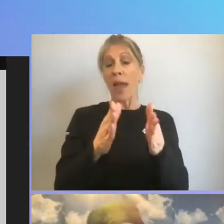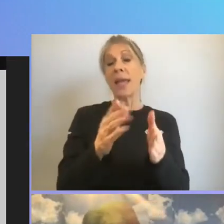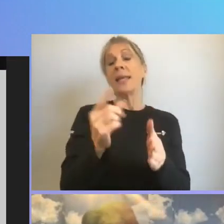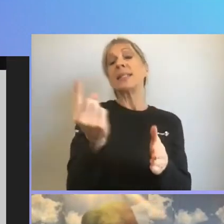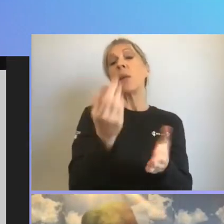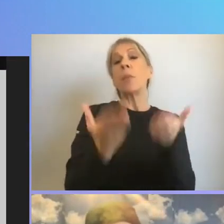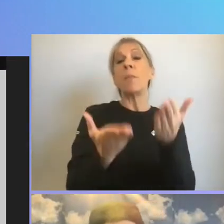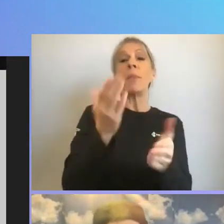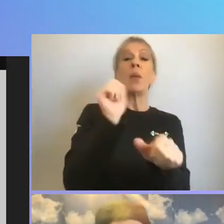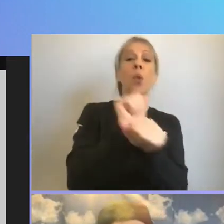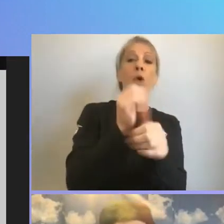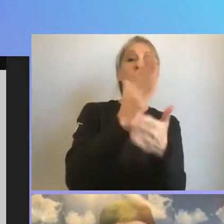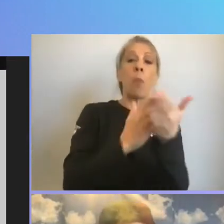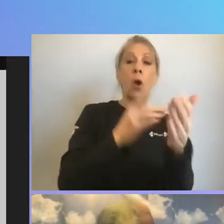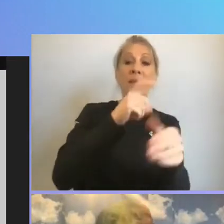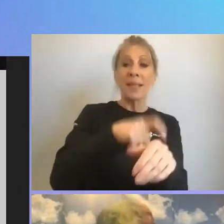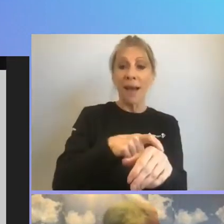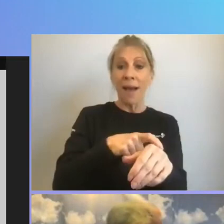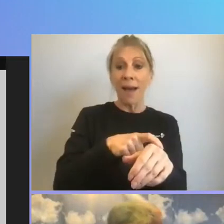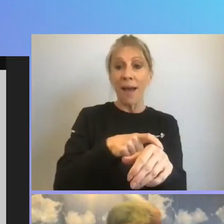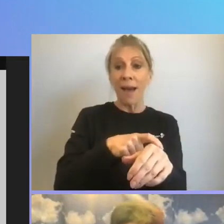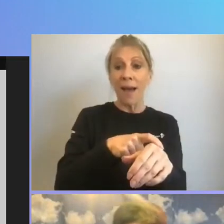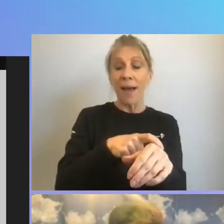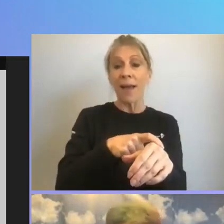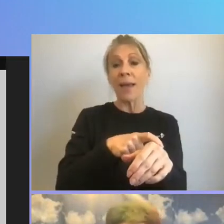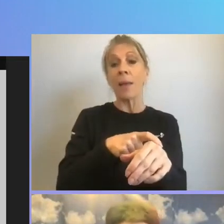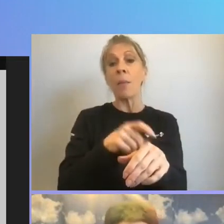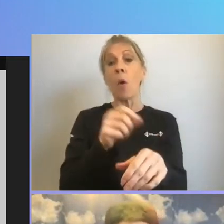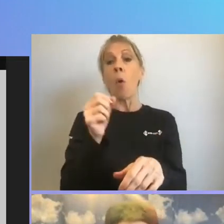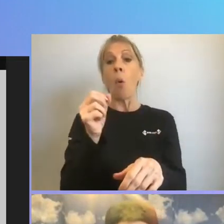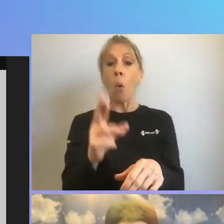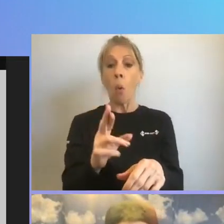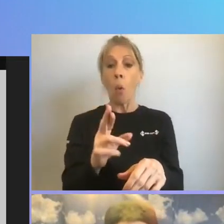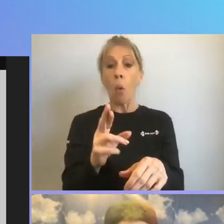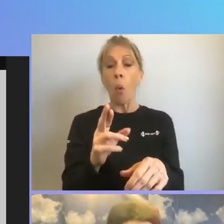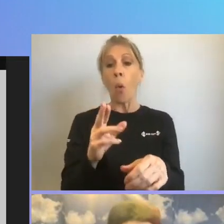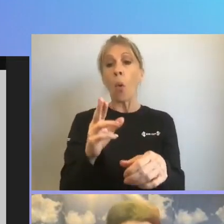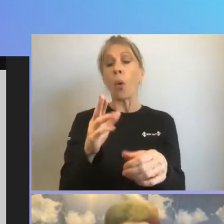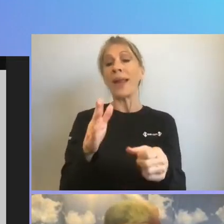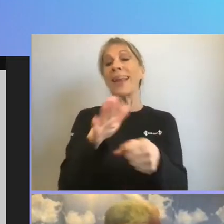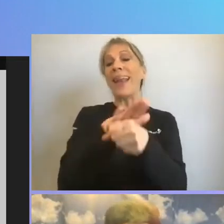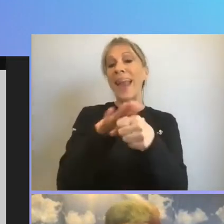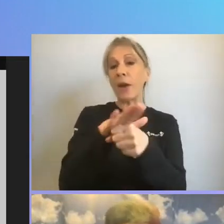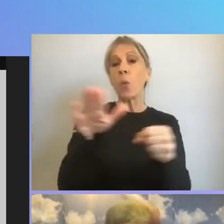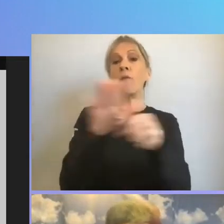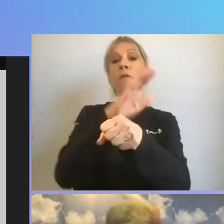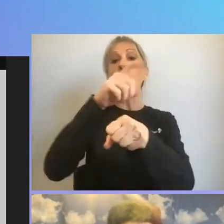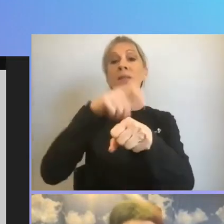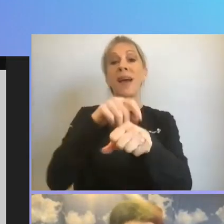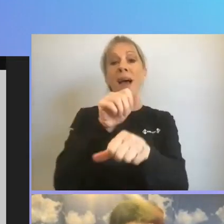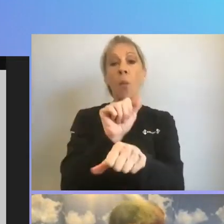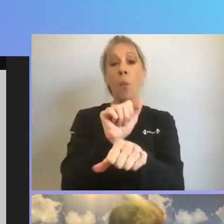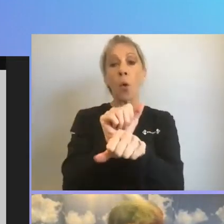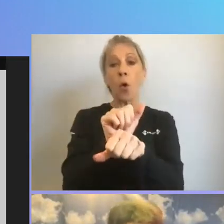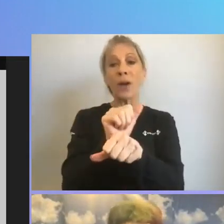time, um, or in an area where